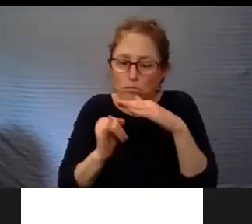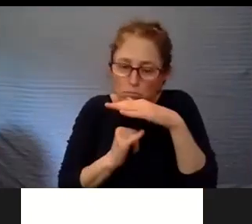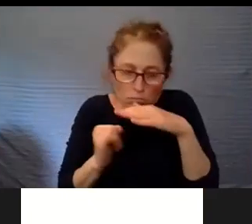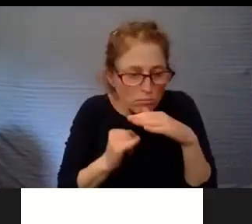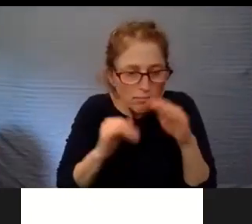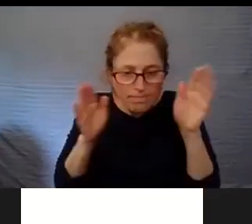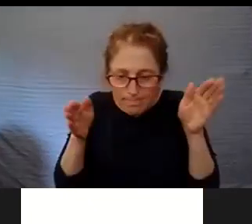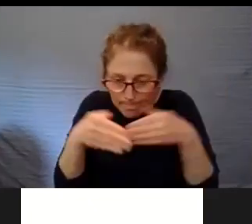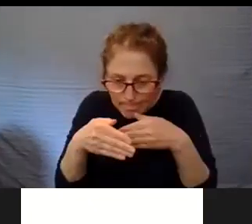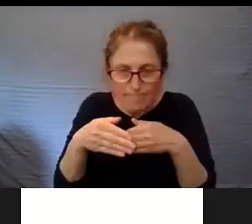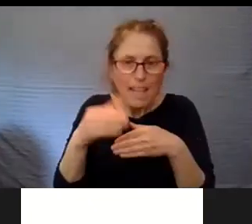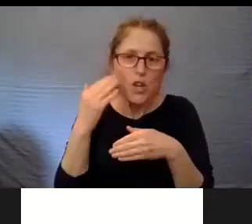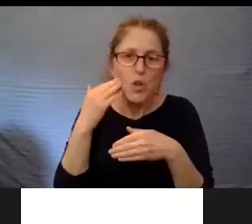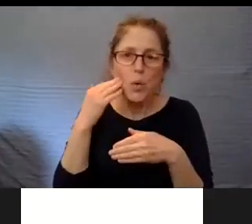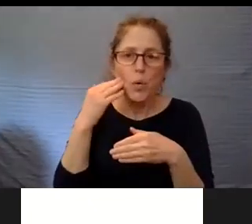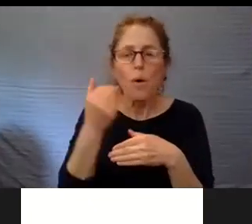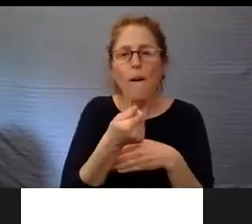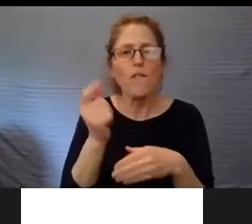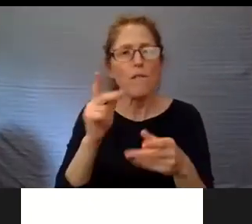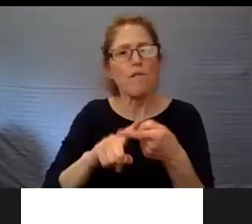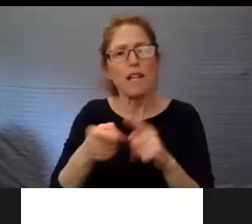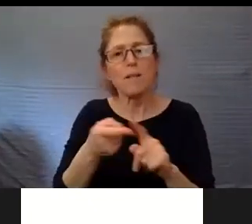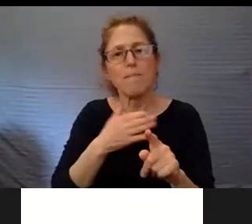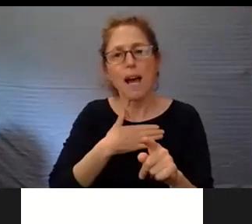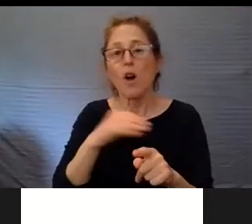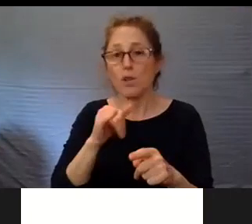and a few friends of mine who also have endometriosis,